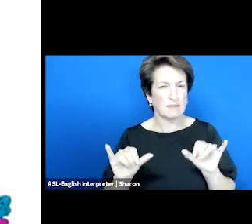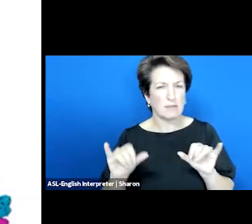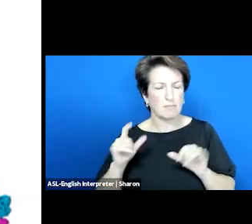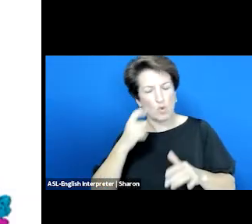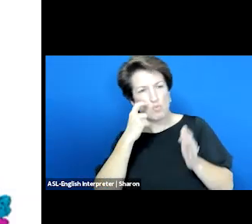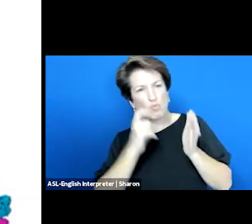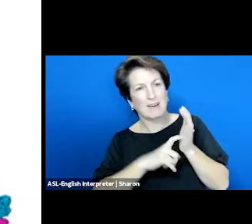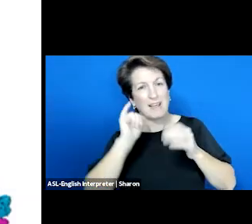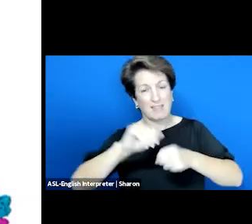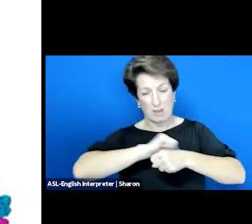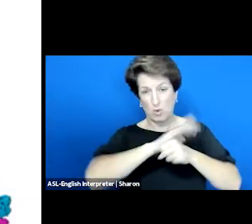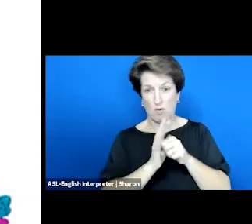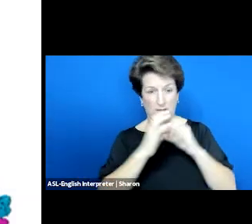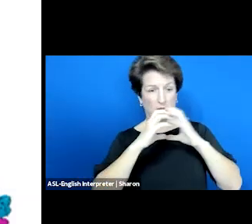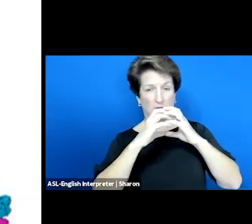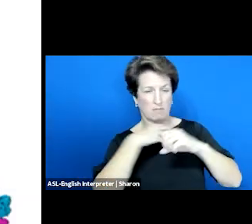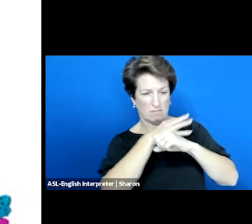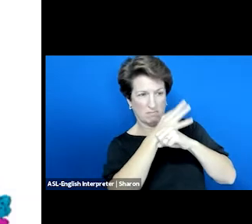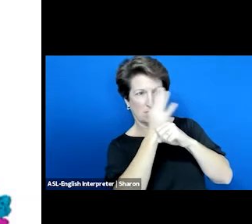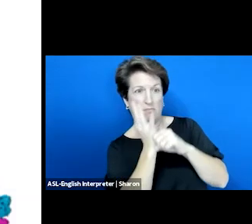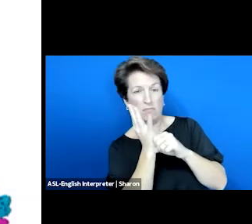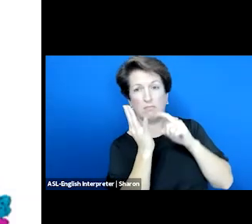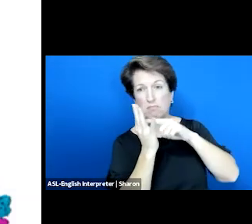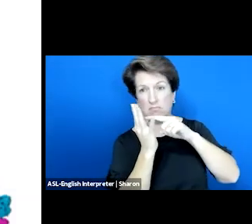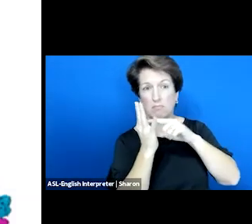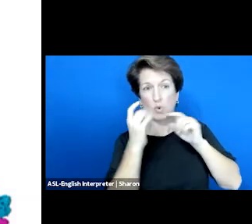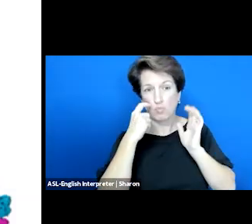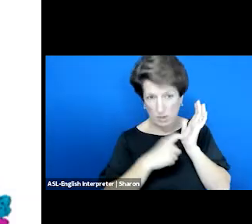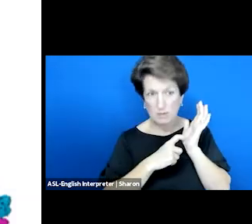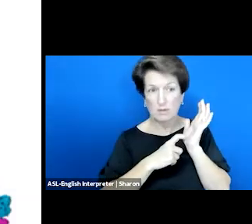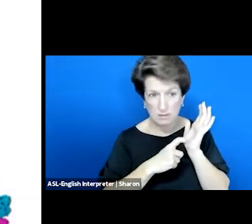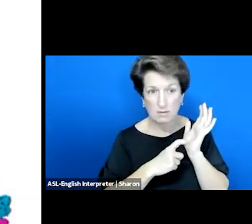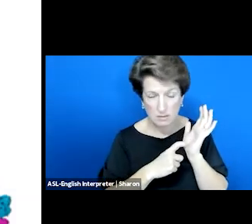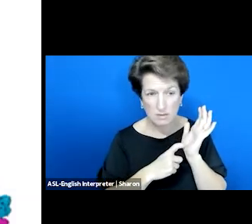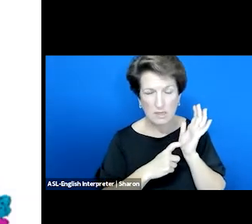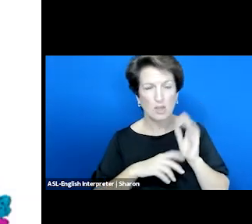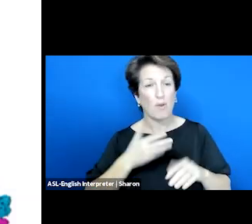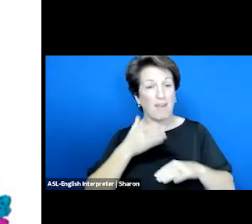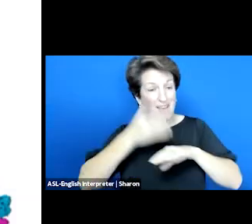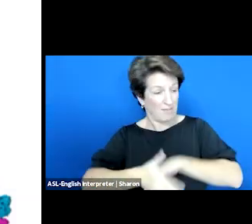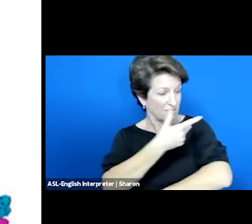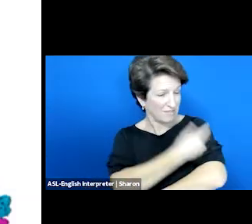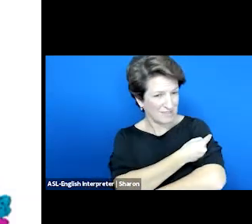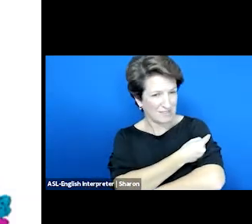now actually, over the 6 billion, more than 7 billion have been administered across 184 countries. Over 25 million doses administered each day. Almost half of the